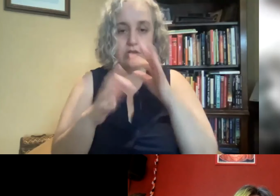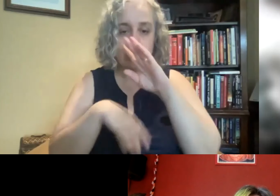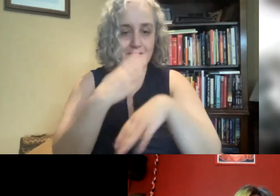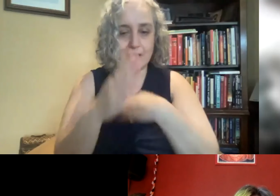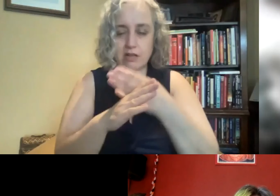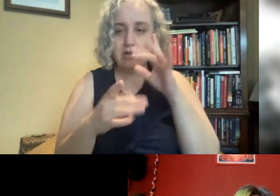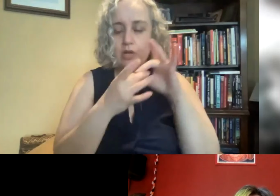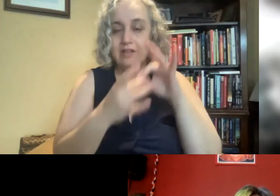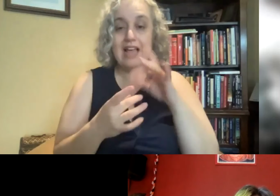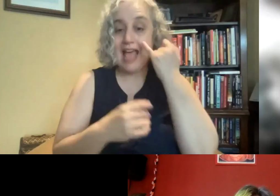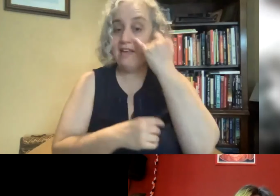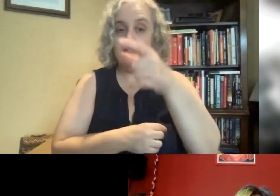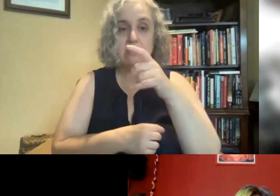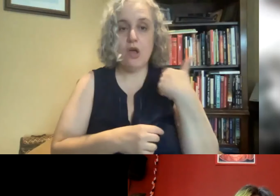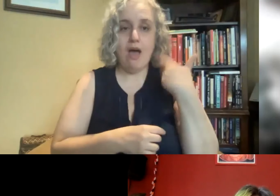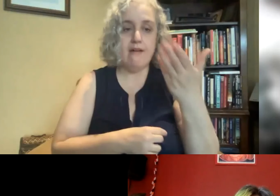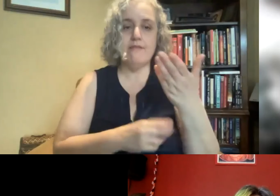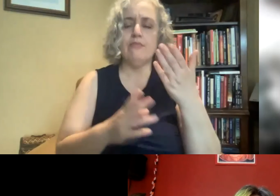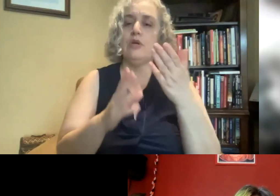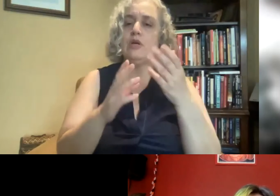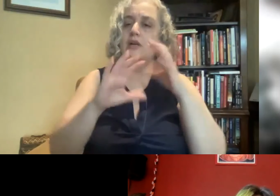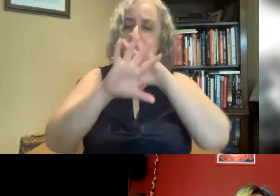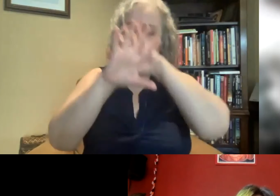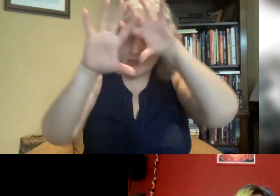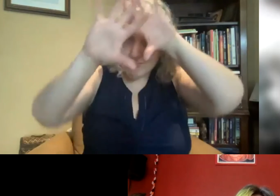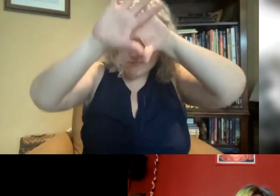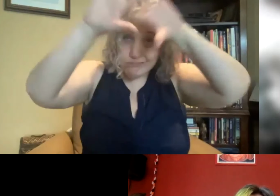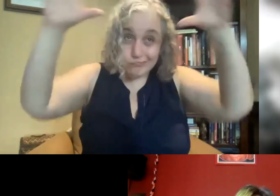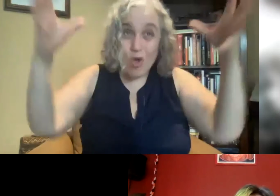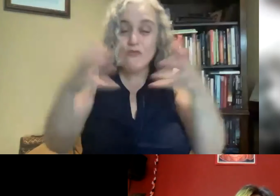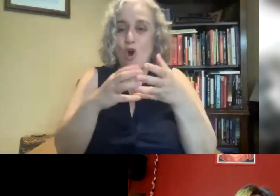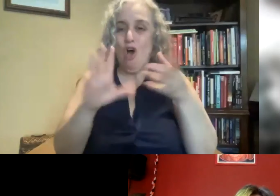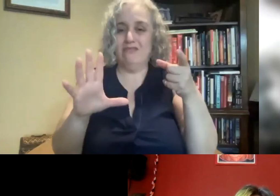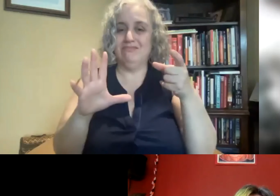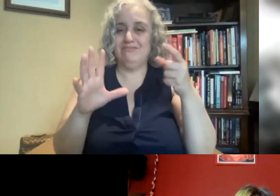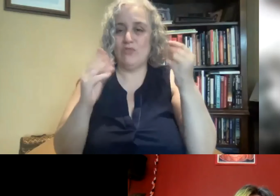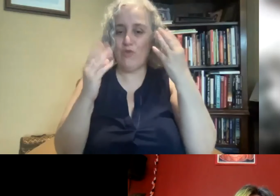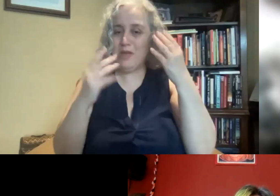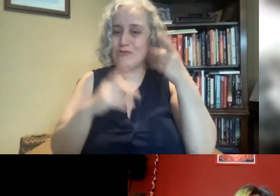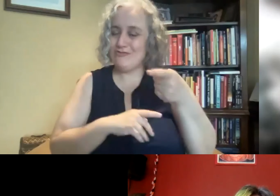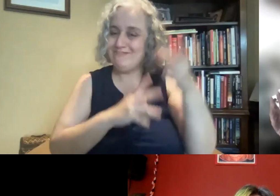without there being a large dataset. We have to almost renovate